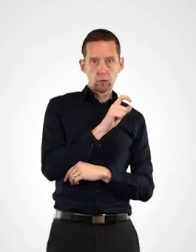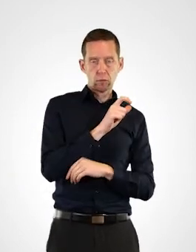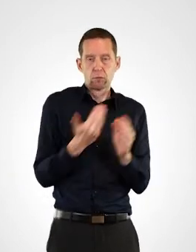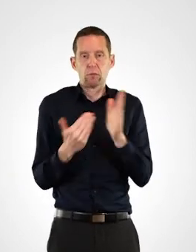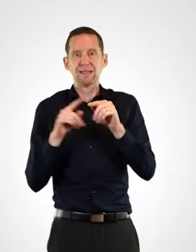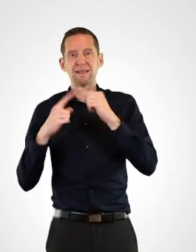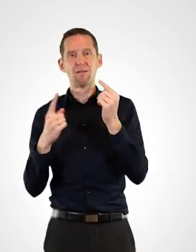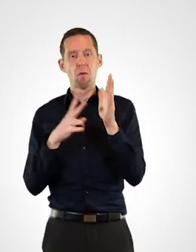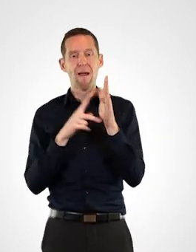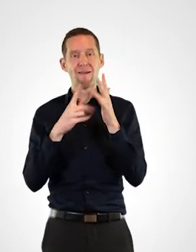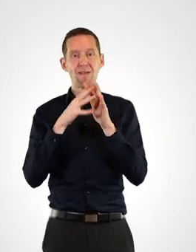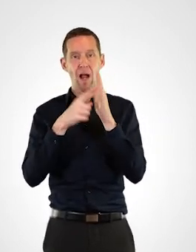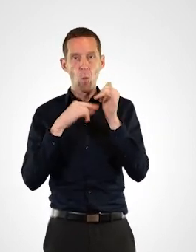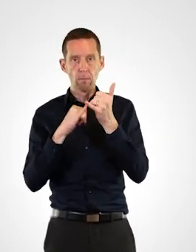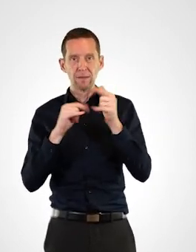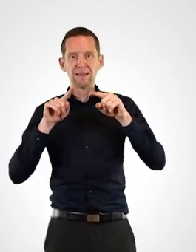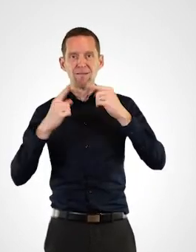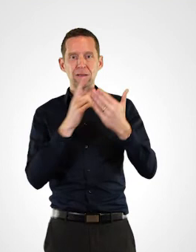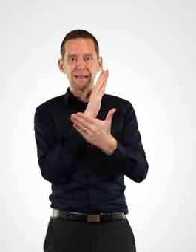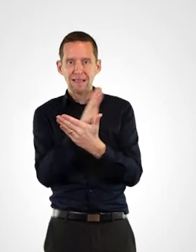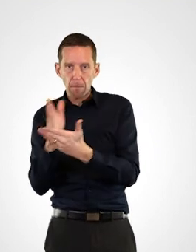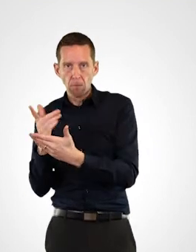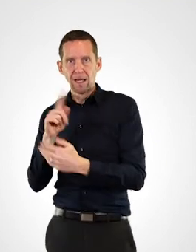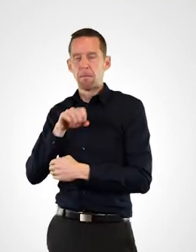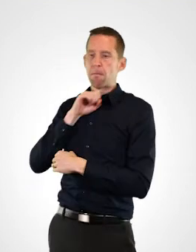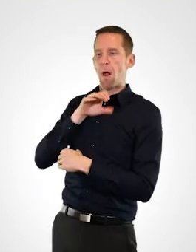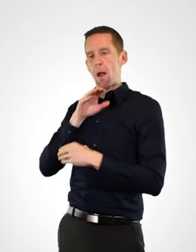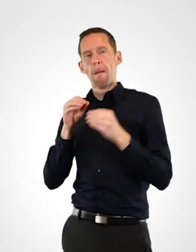with different vowels and different syllable shapes and babbling.